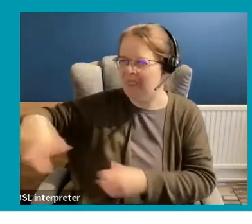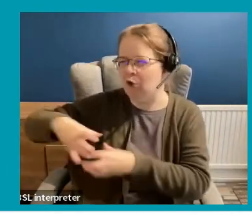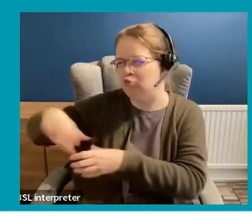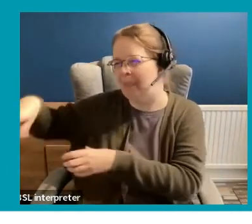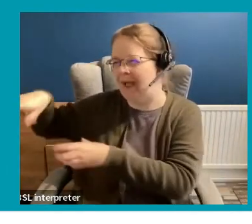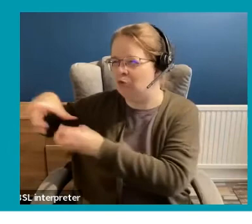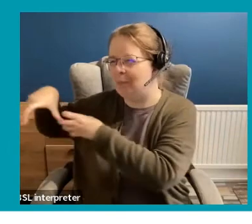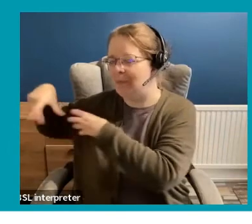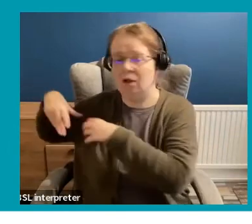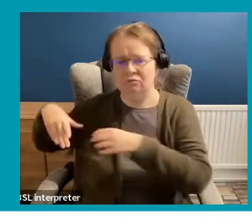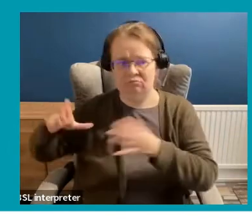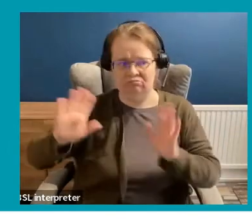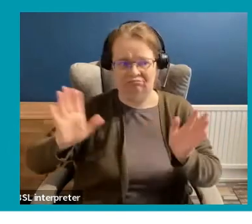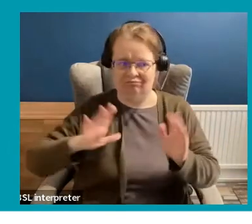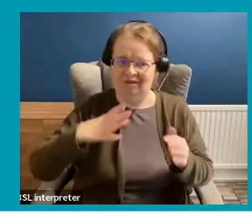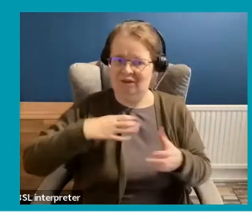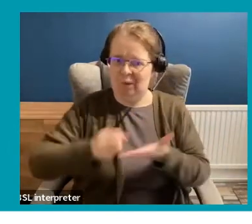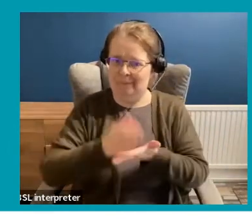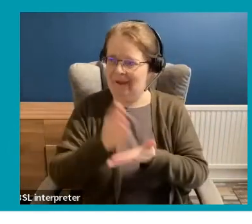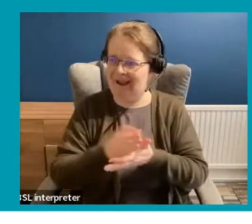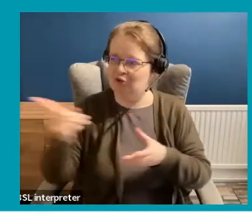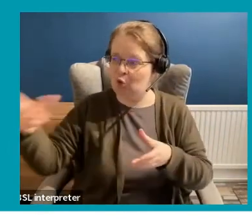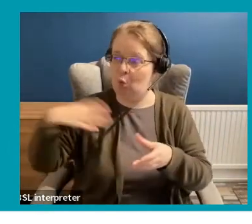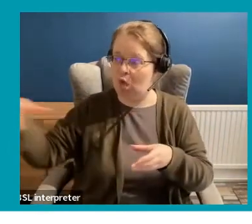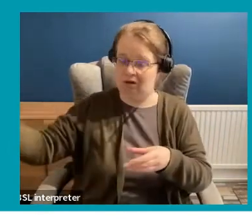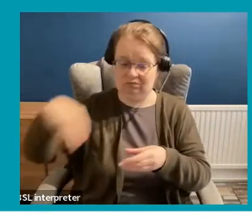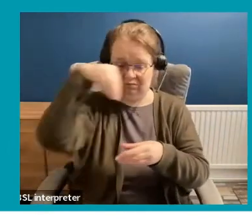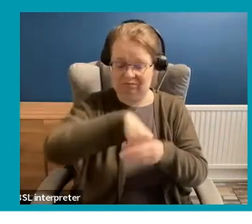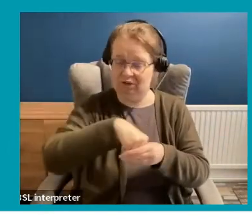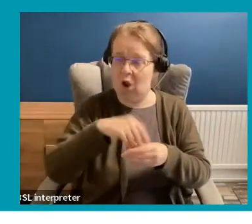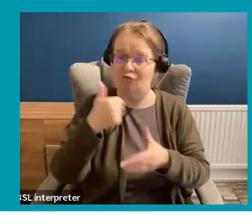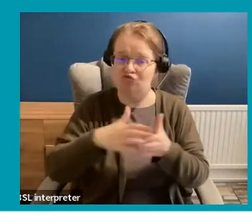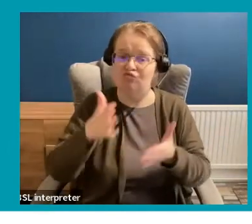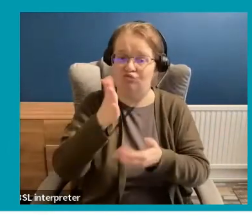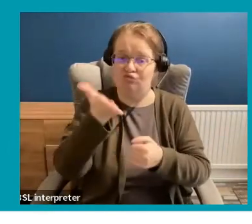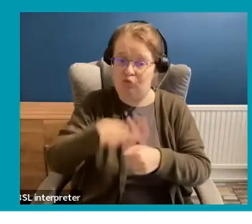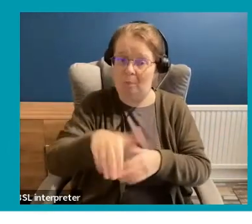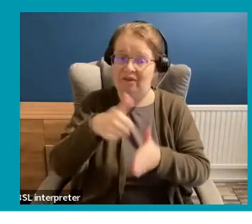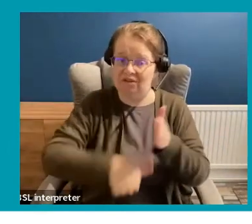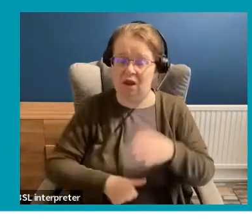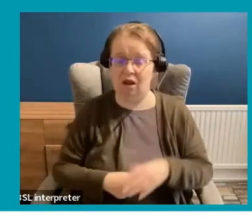It's about making sure that is baked in from the start. It's not led to do it and think about what about that group and that group. There is the lightbulb moment